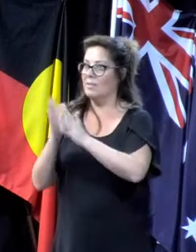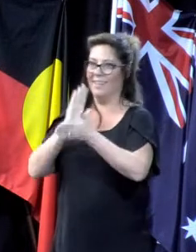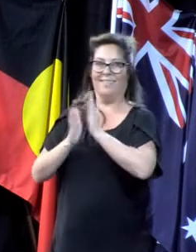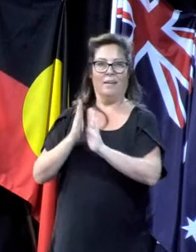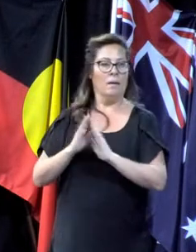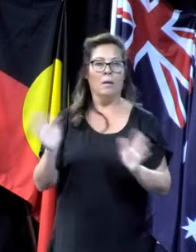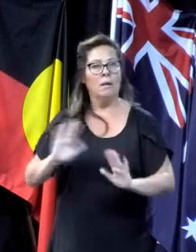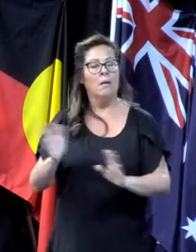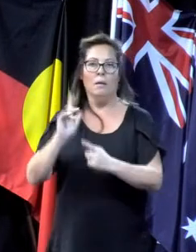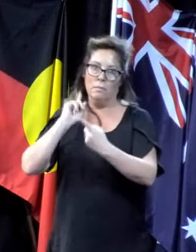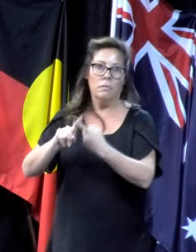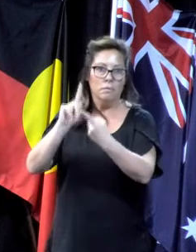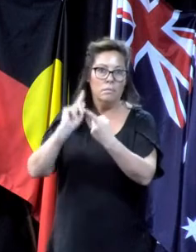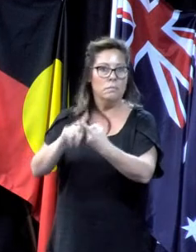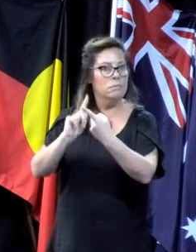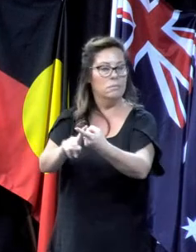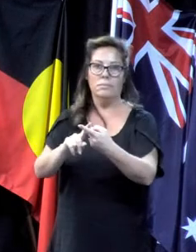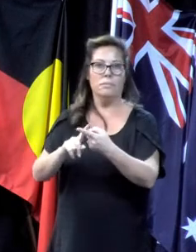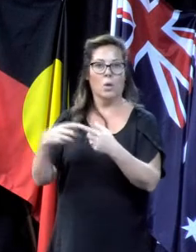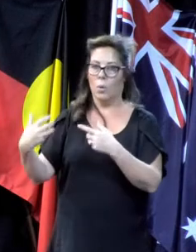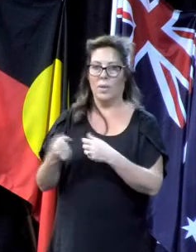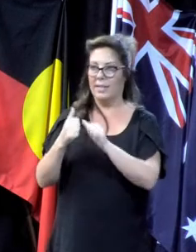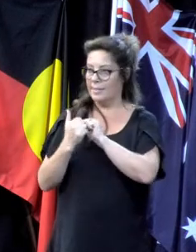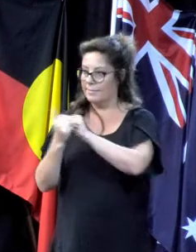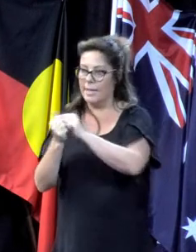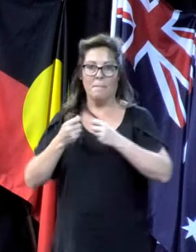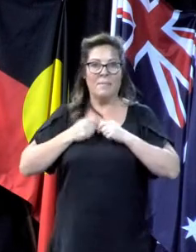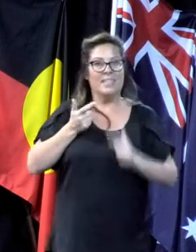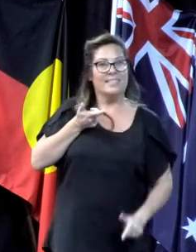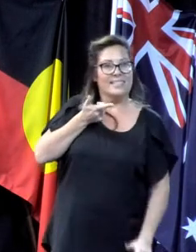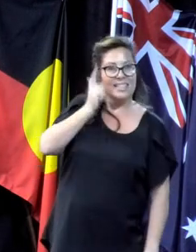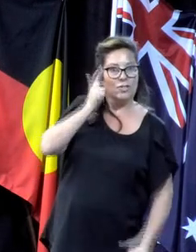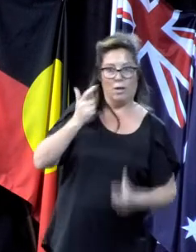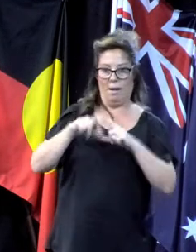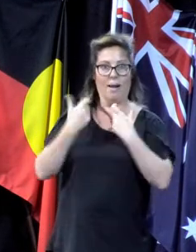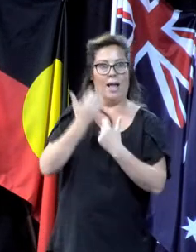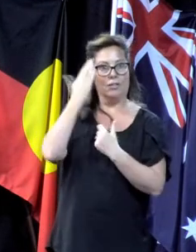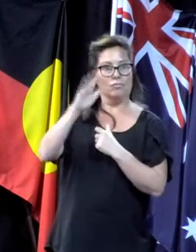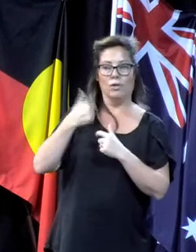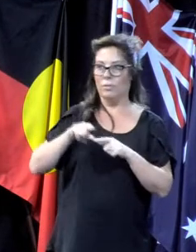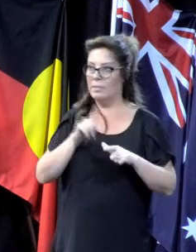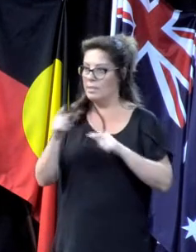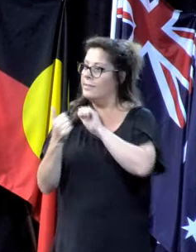and that can be from our teachers in the classrooms to our heads of department, to a year level coordinators,